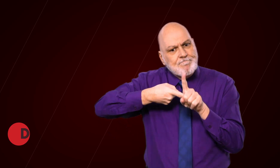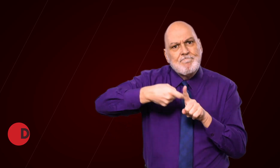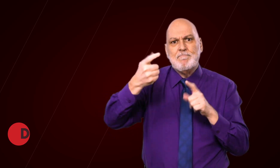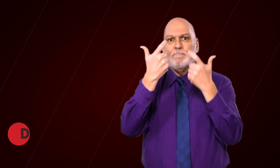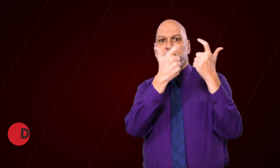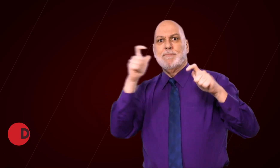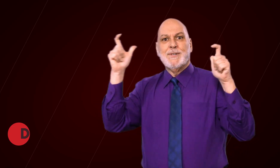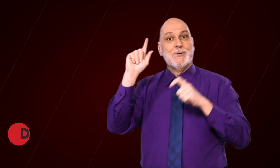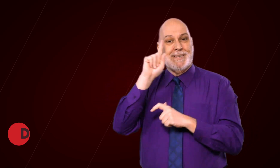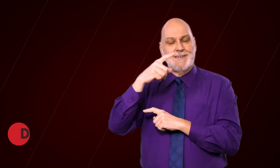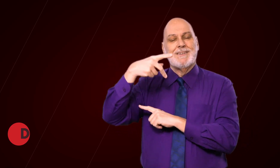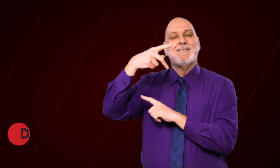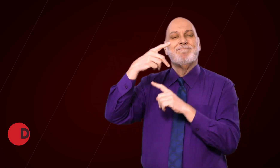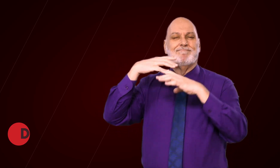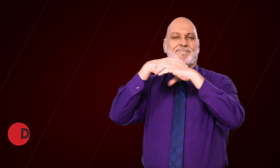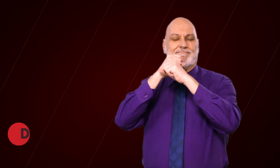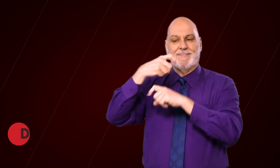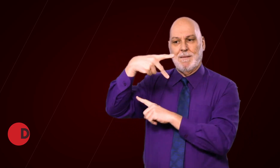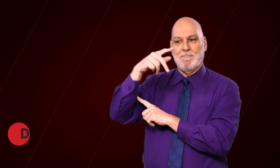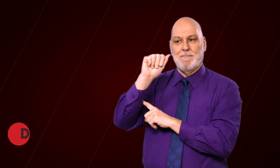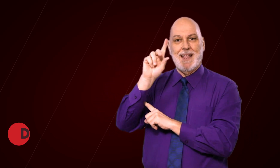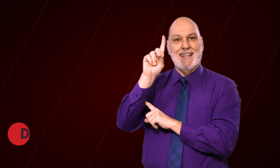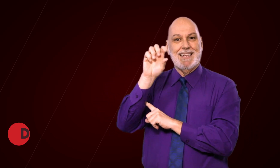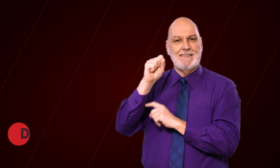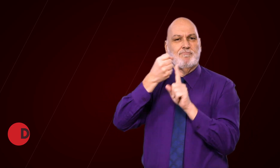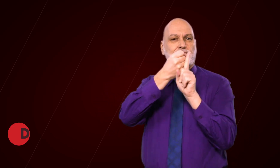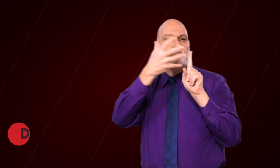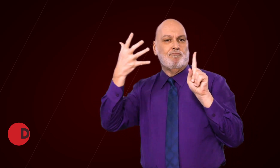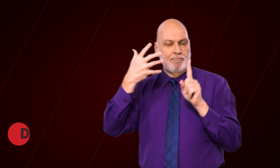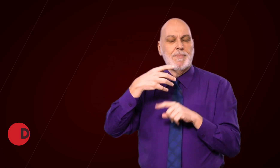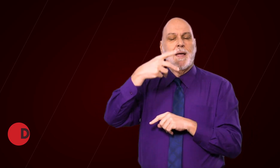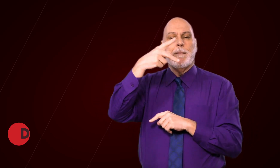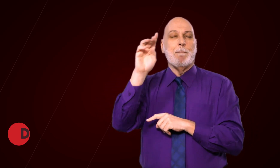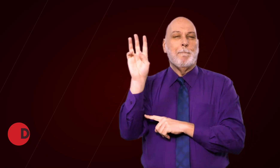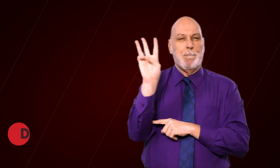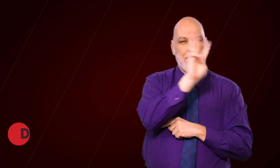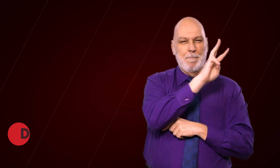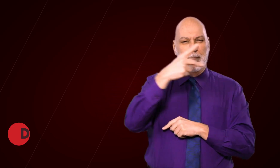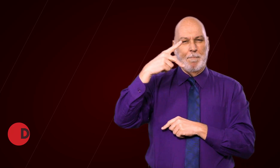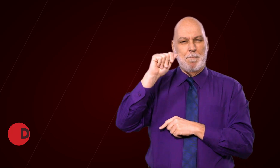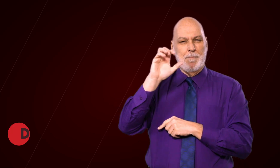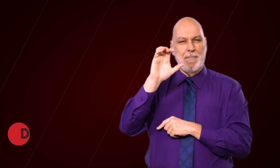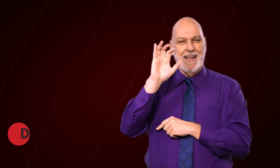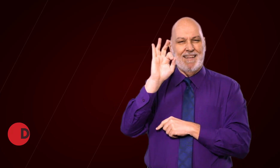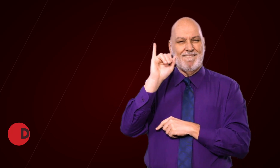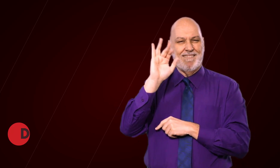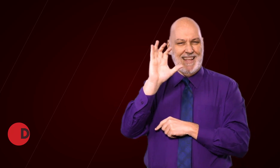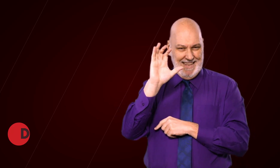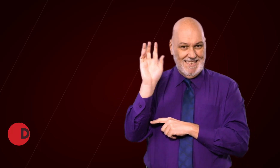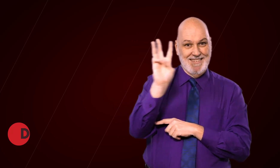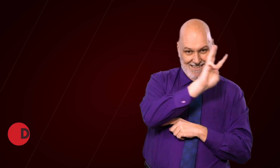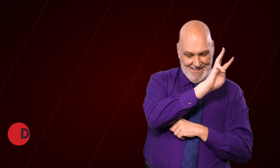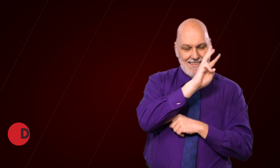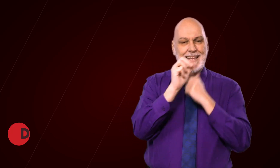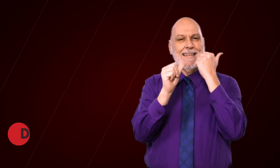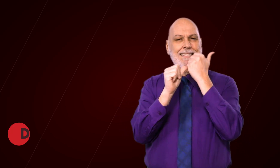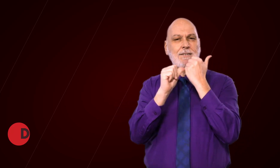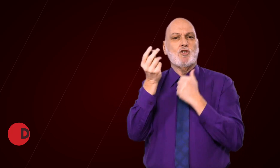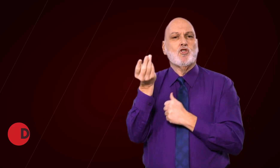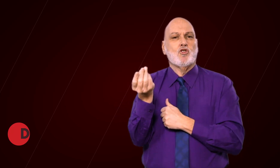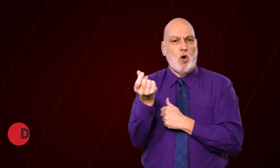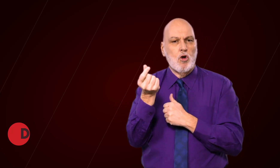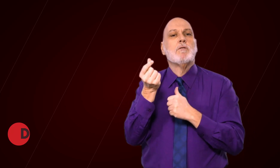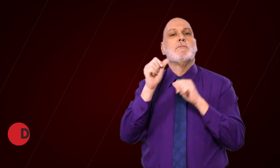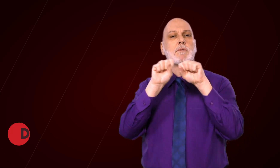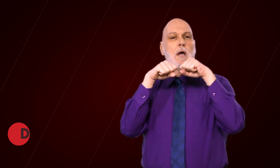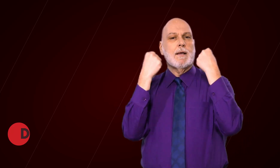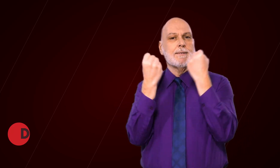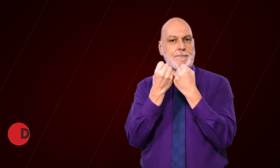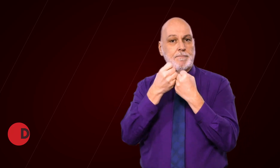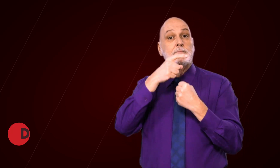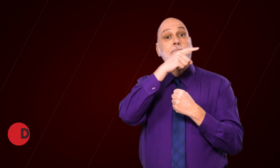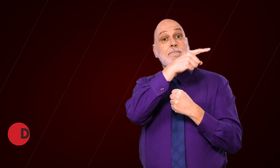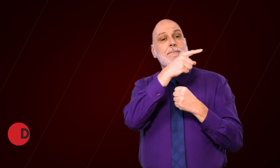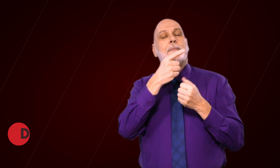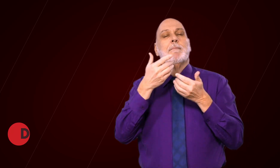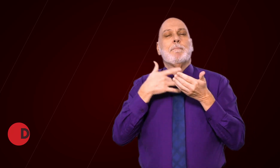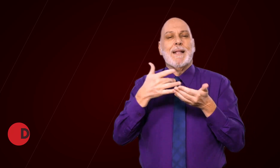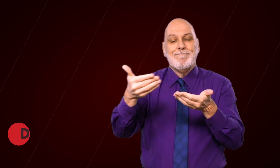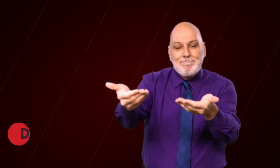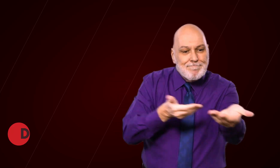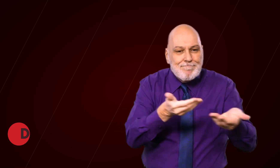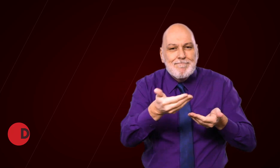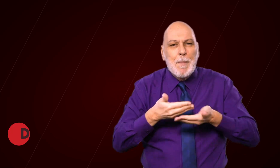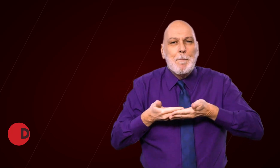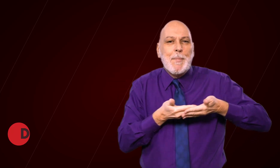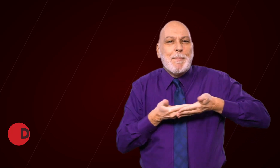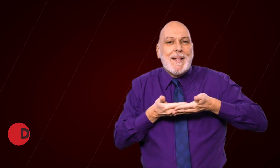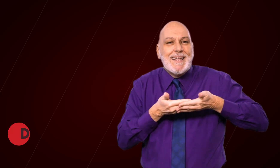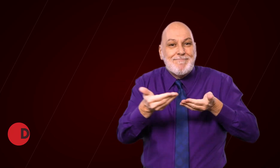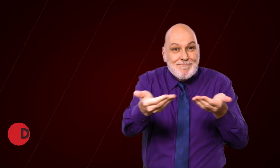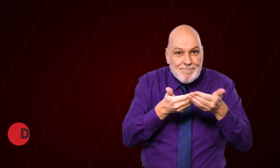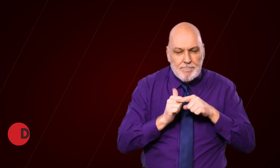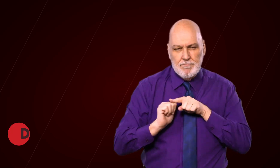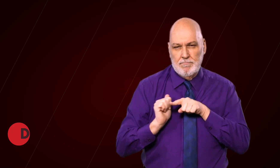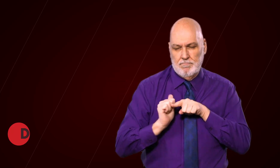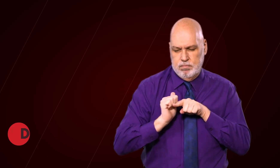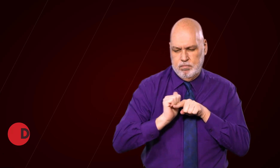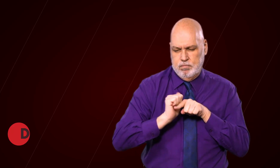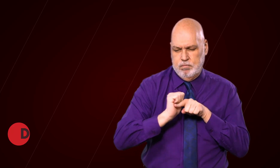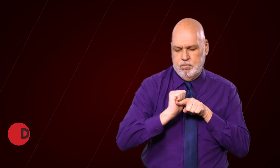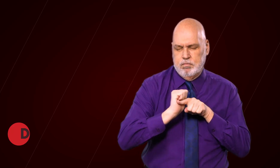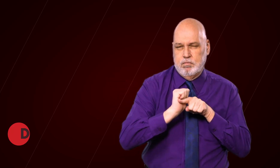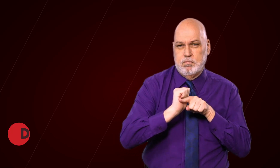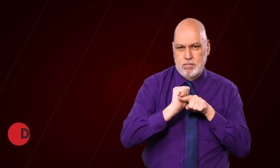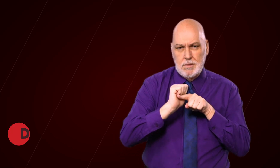The second Hearing Dog training program is Pacific Assistance Dog Society (PADS)